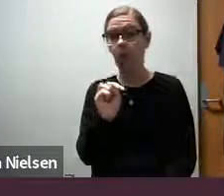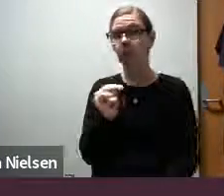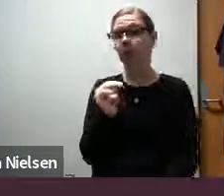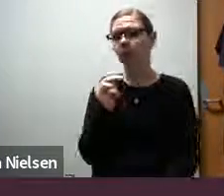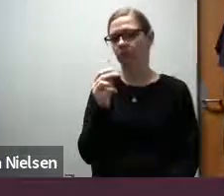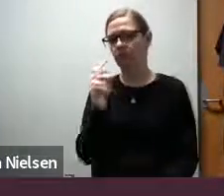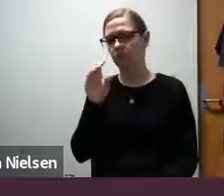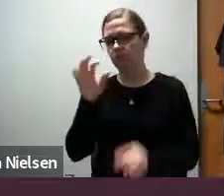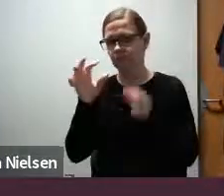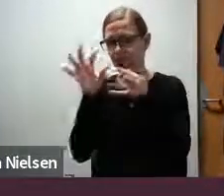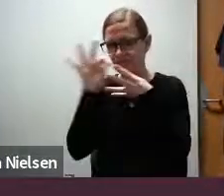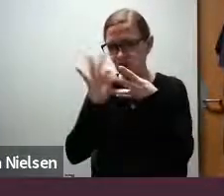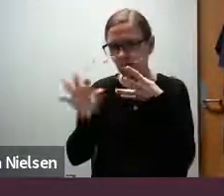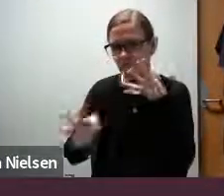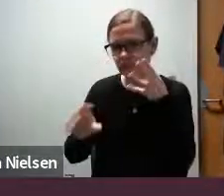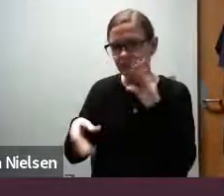Additional features here that are under the More button.